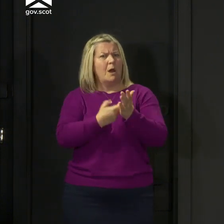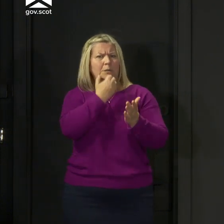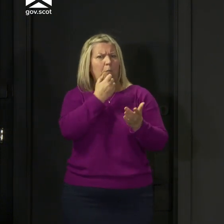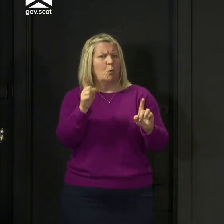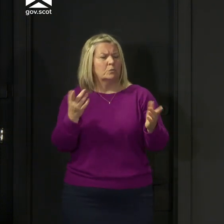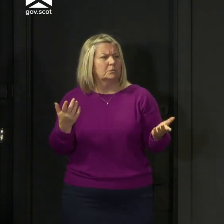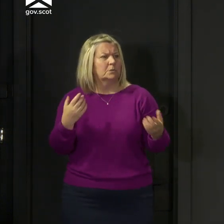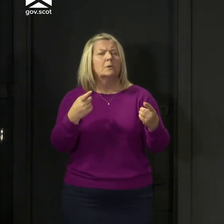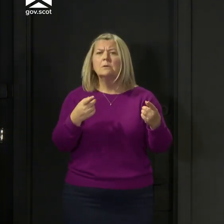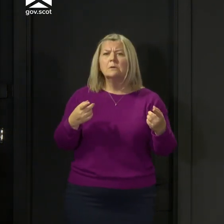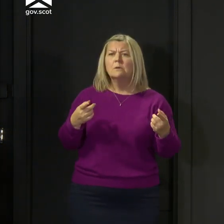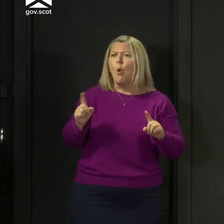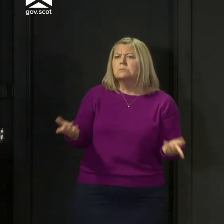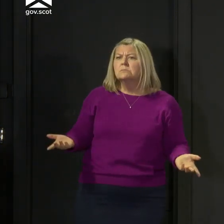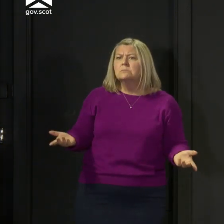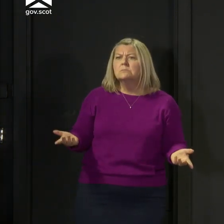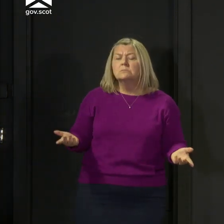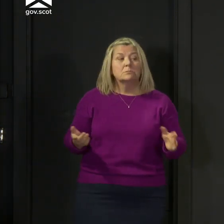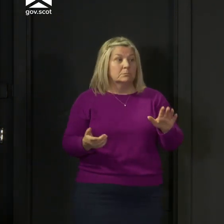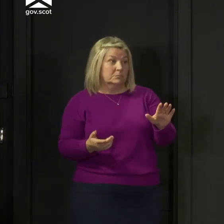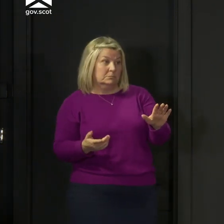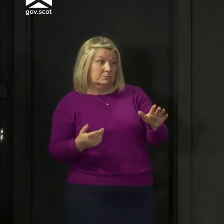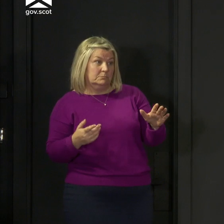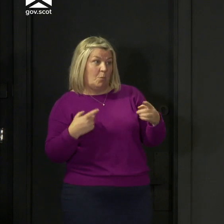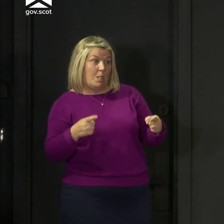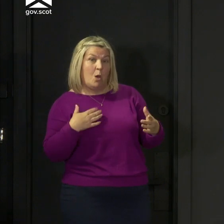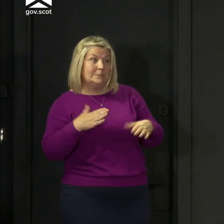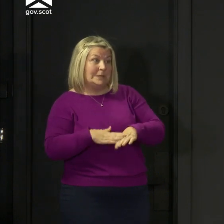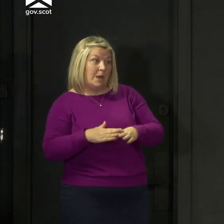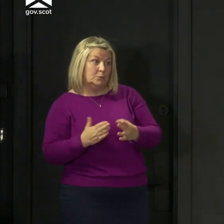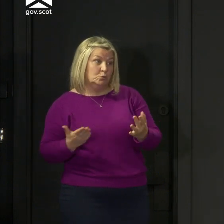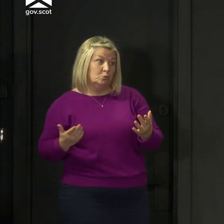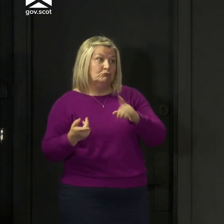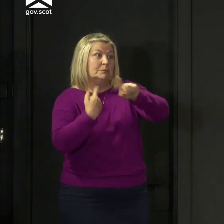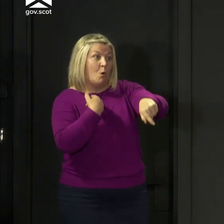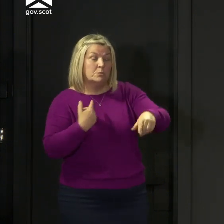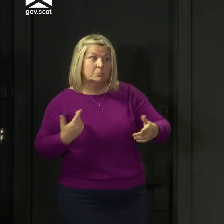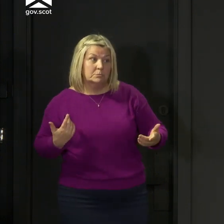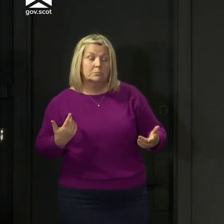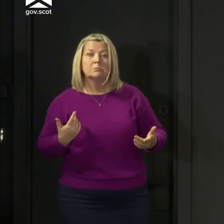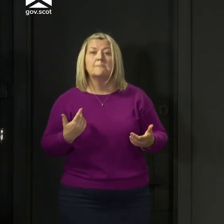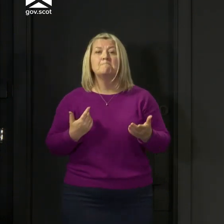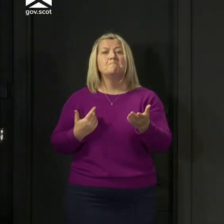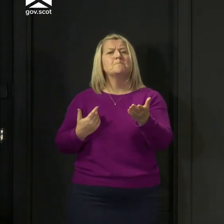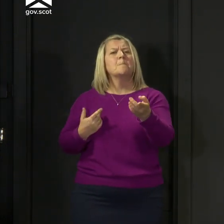What is it? Well James, If you allow me to answer, you might get the answer. All of these assessments